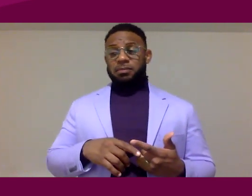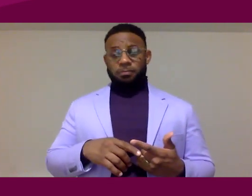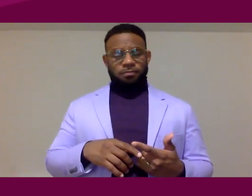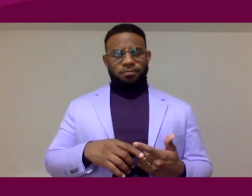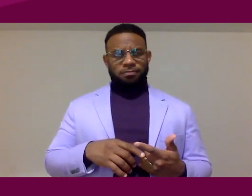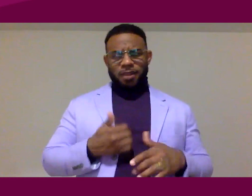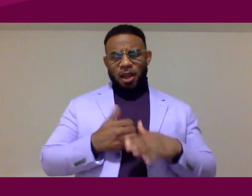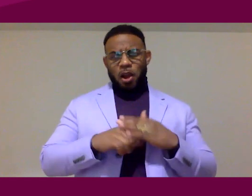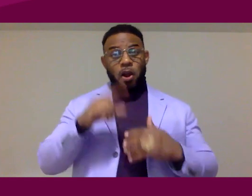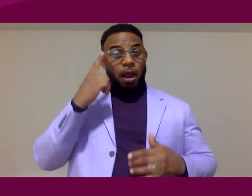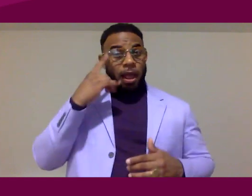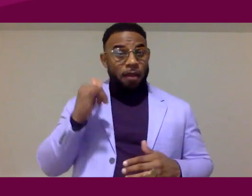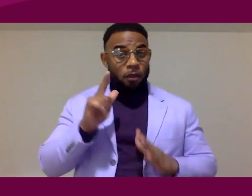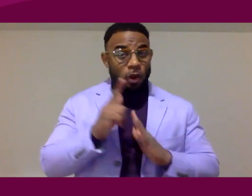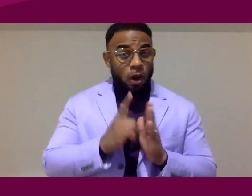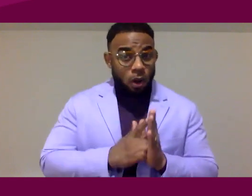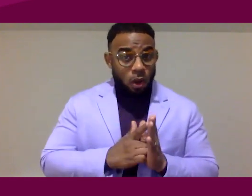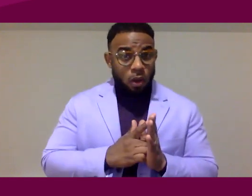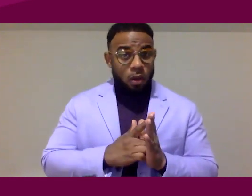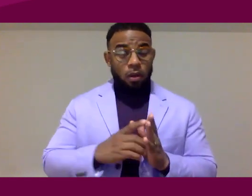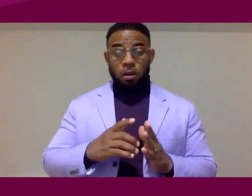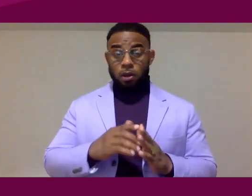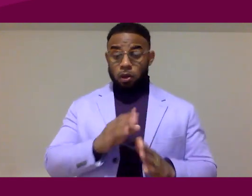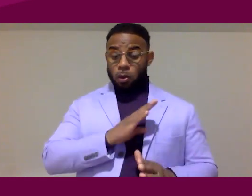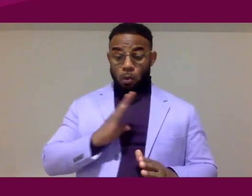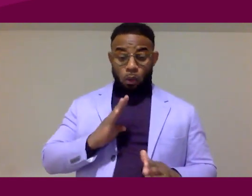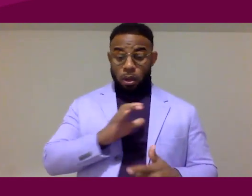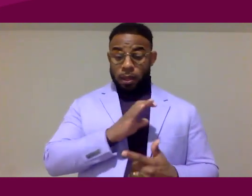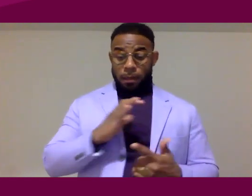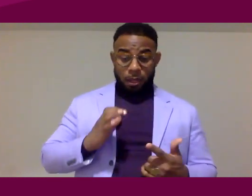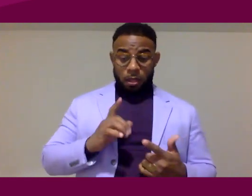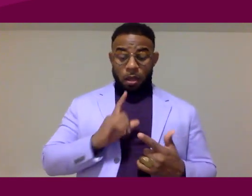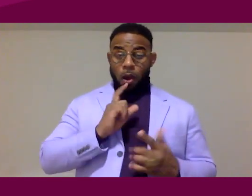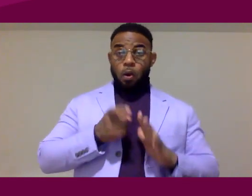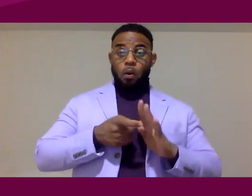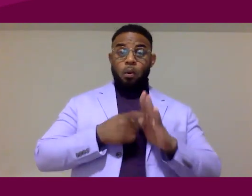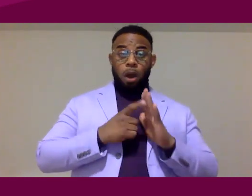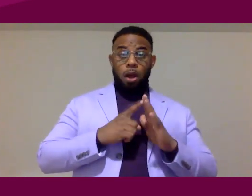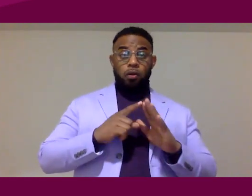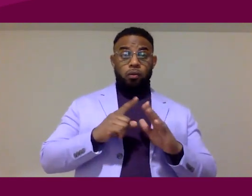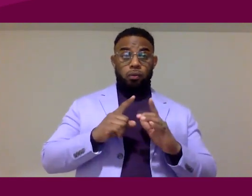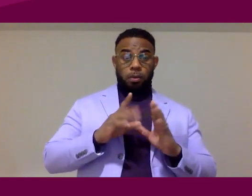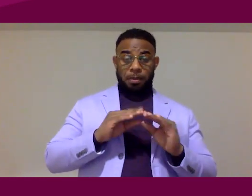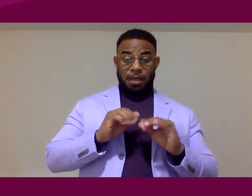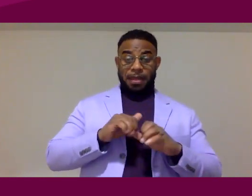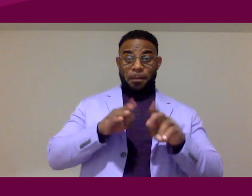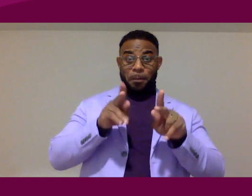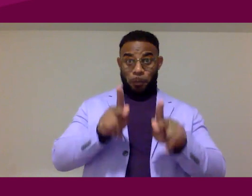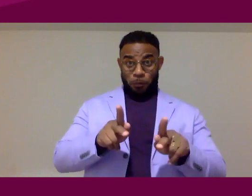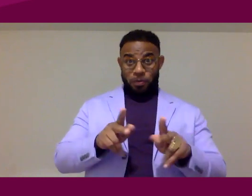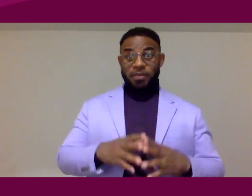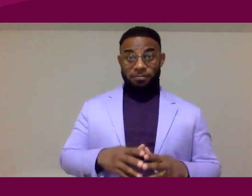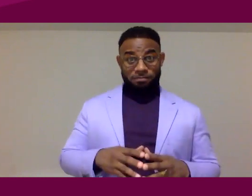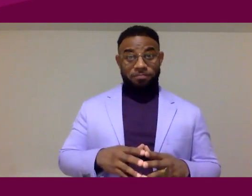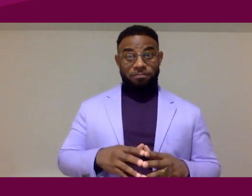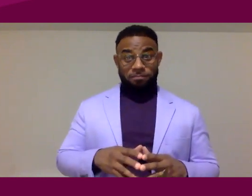under California law, the boards and commissions are required to meet in person.